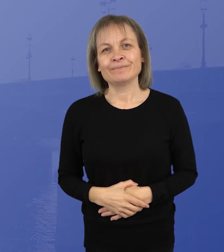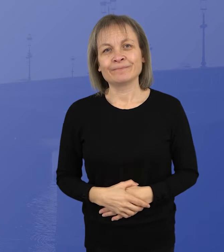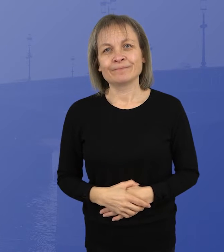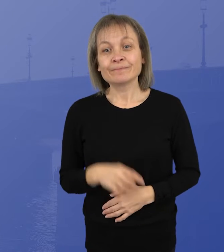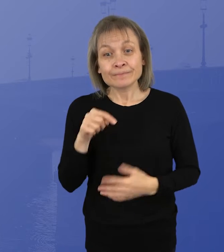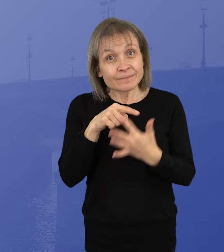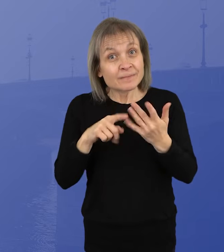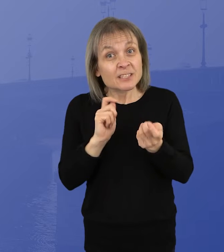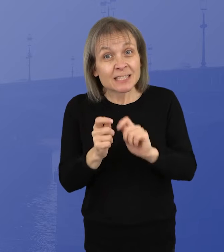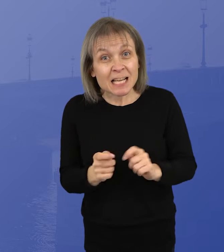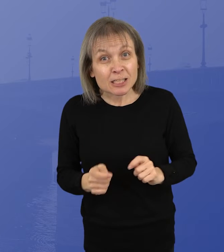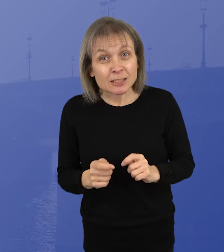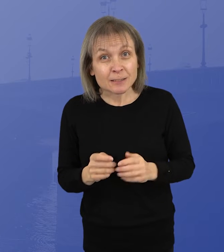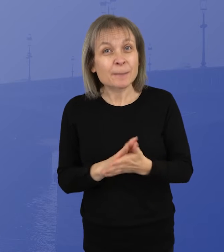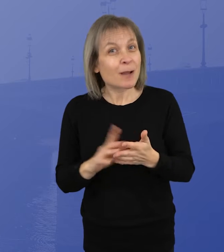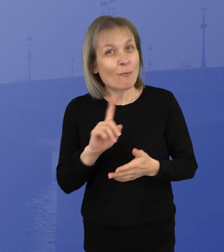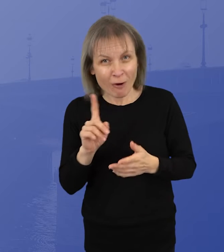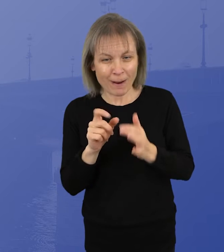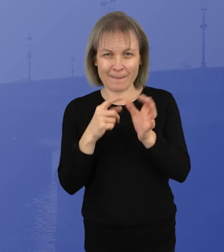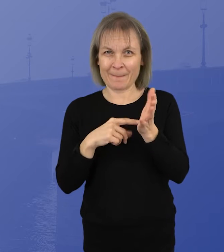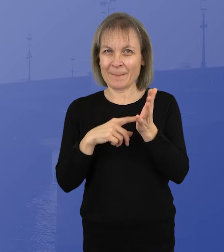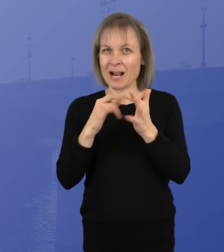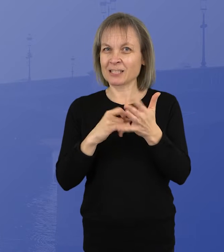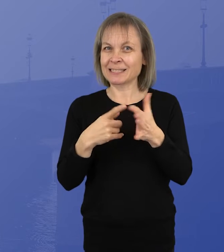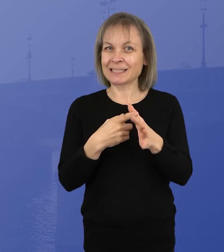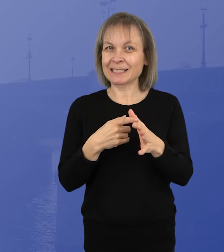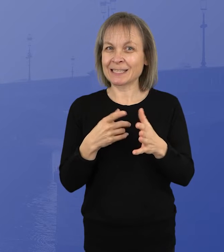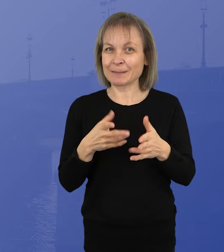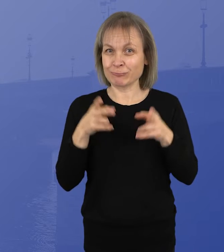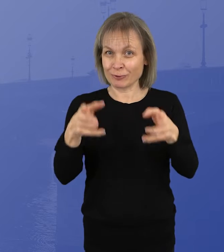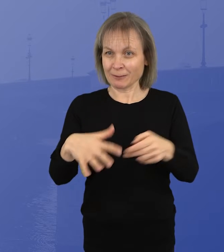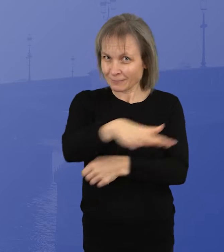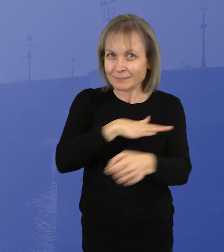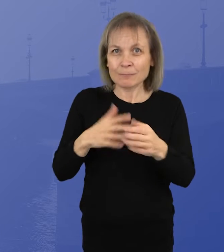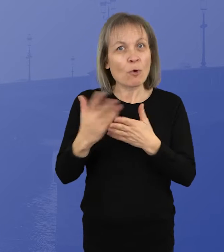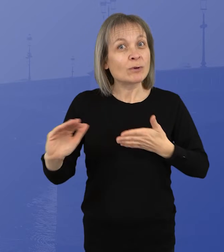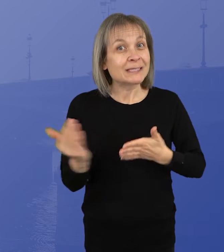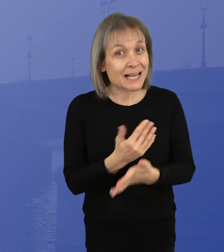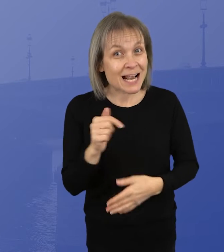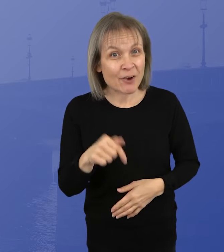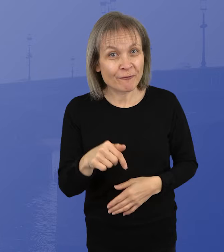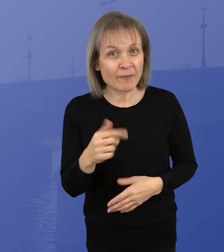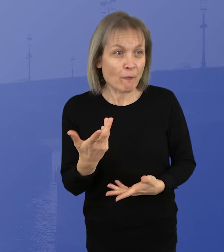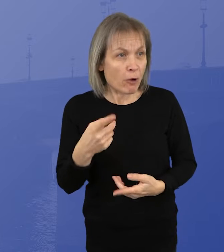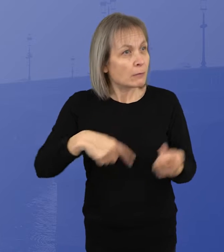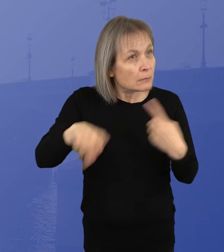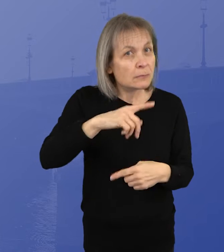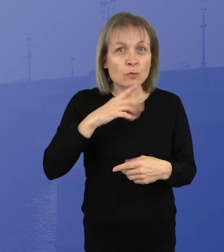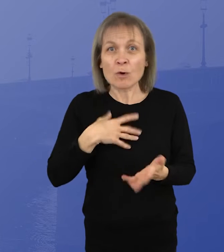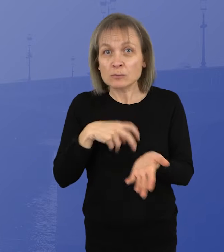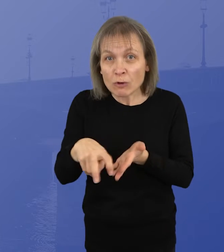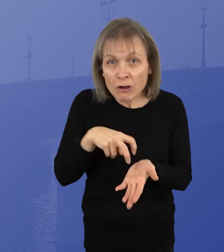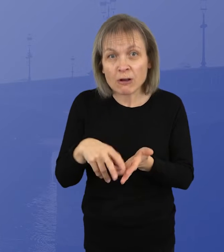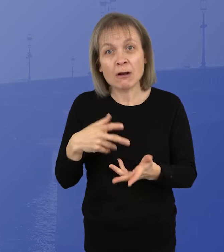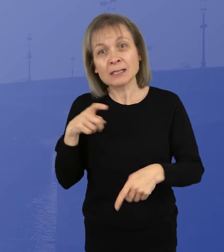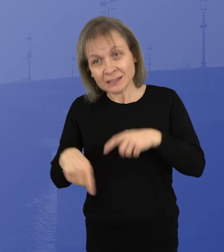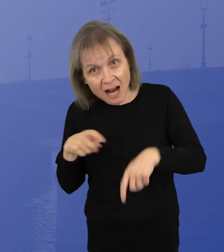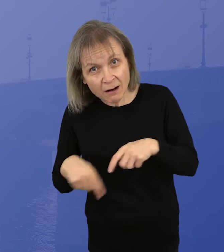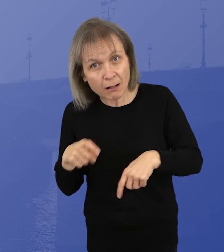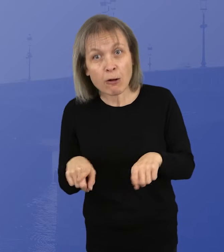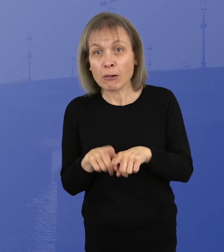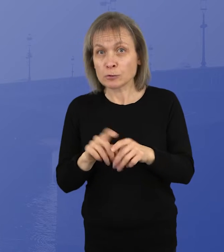The changes would make Battersea Bridge safer for people walking and cyclists